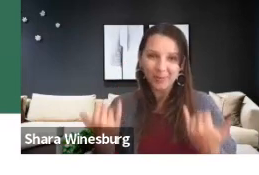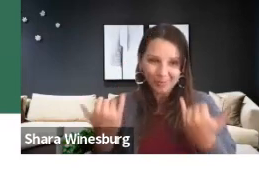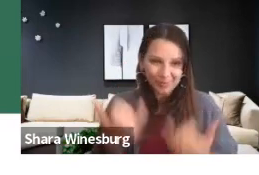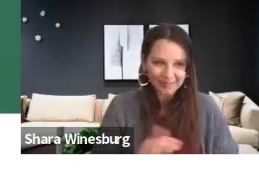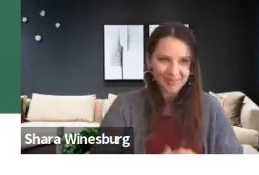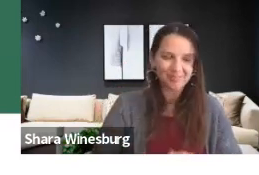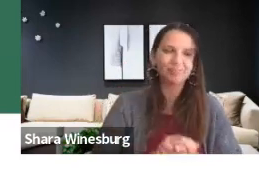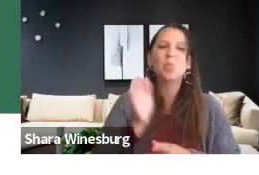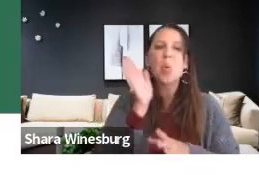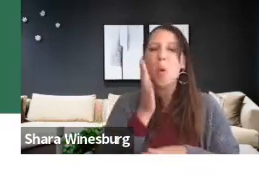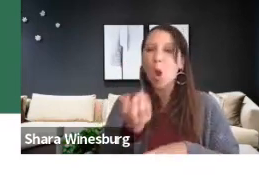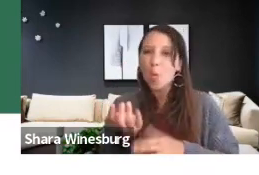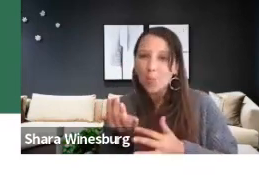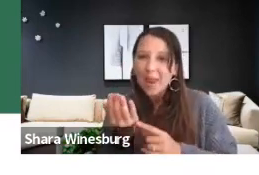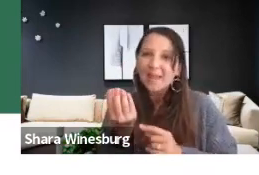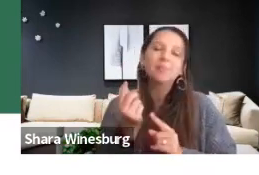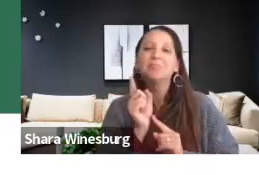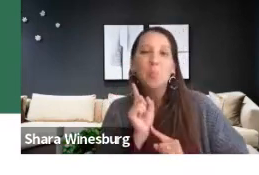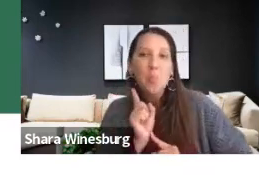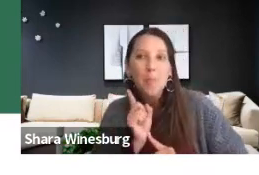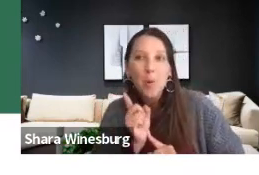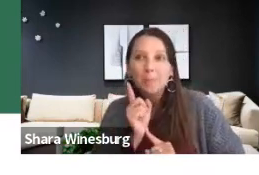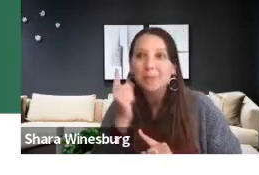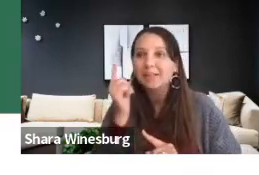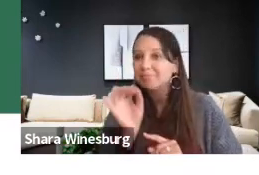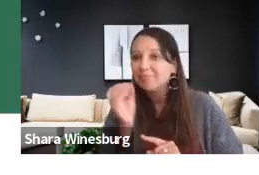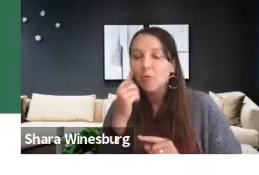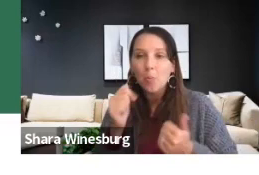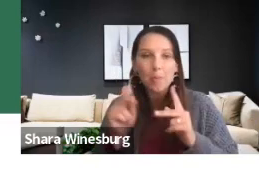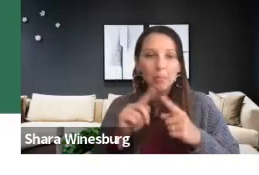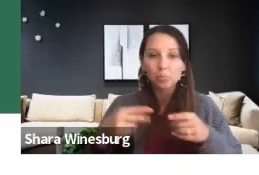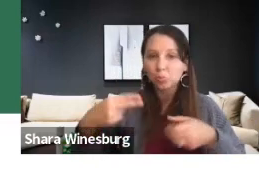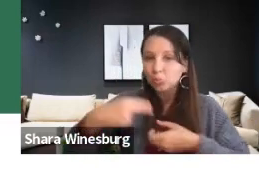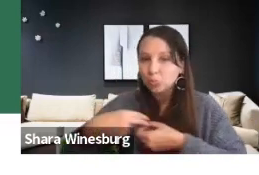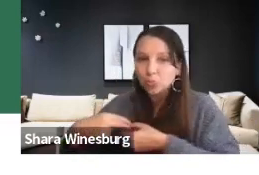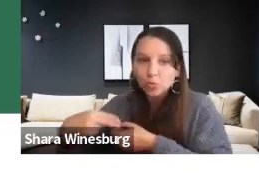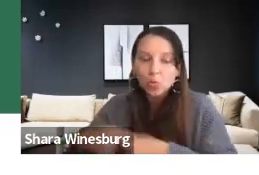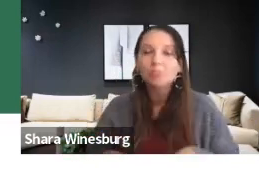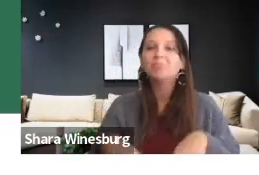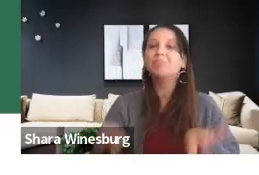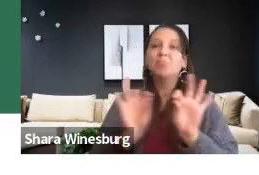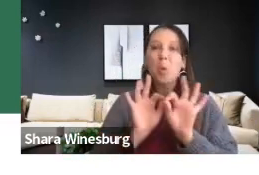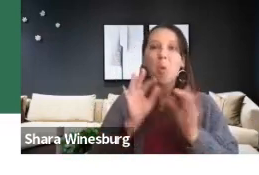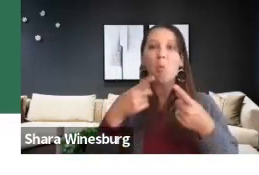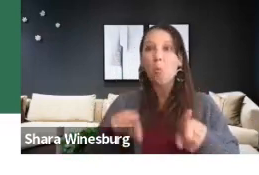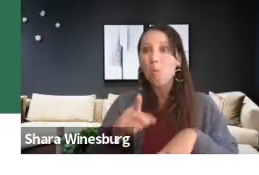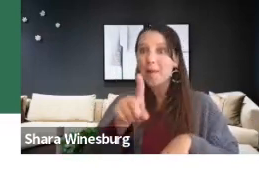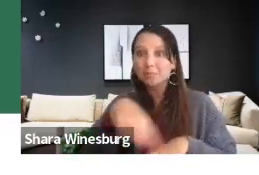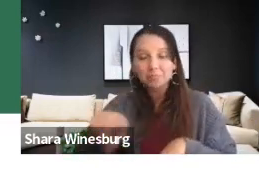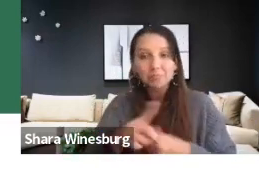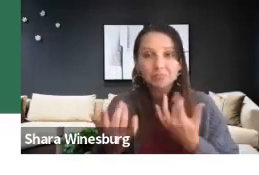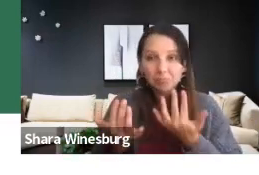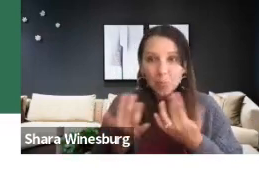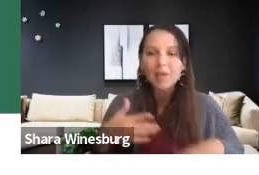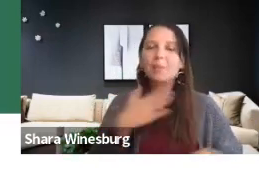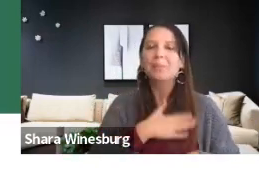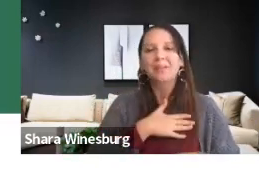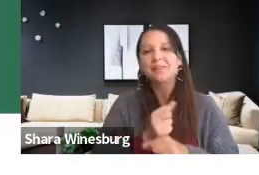On behalf of our team, thank you for joining us.We'll give a few more minutes for others to join.